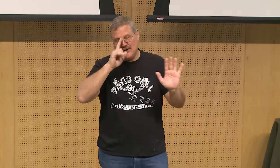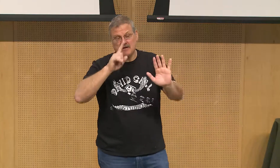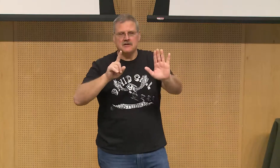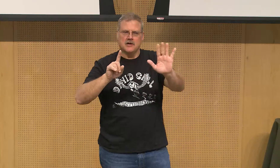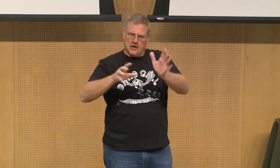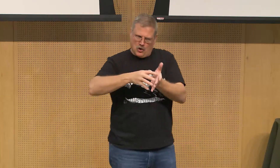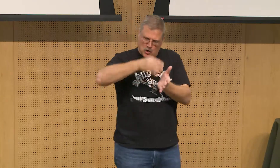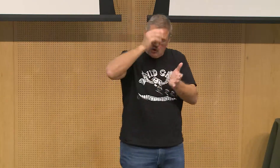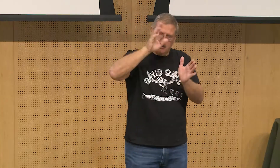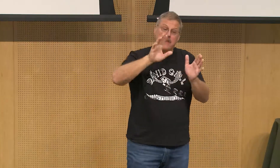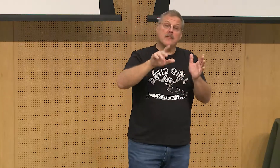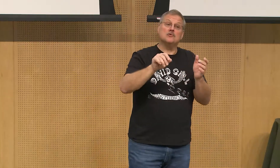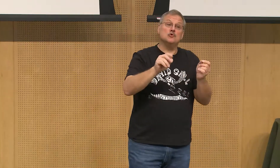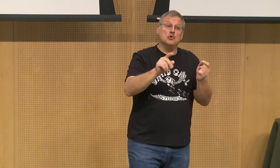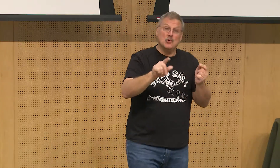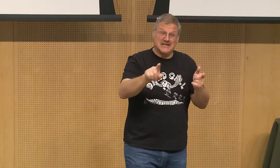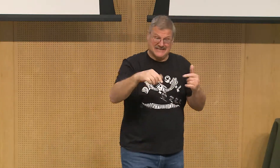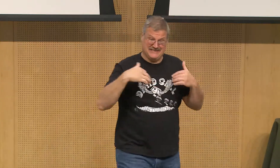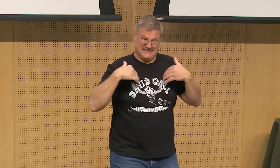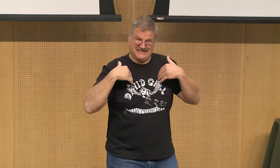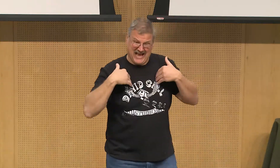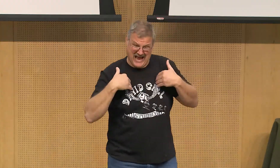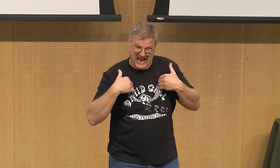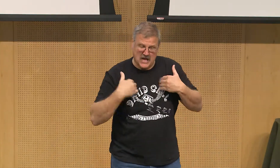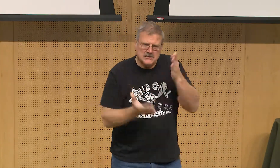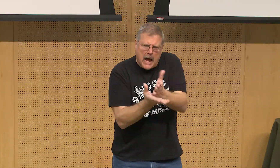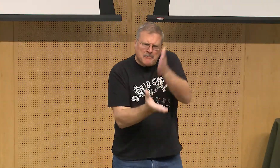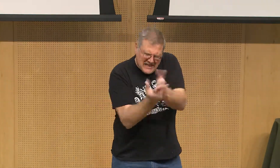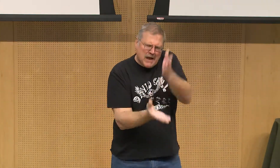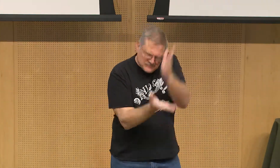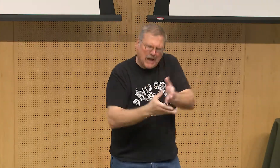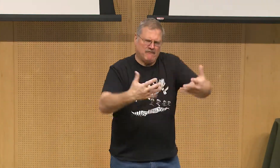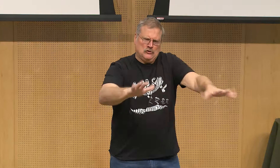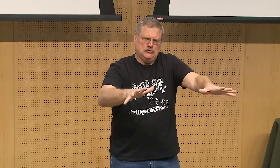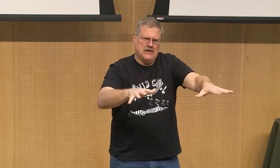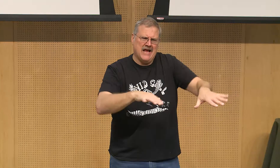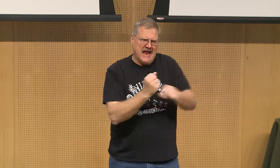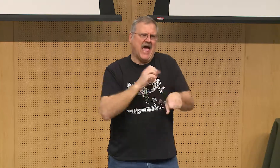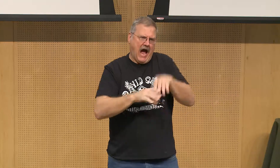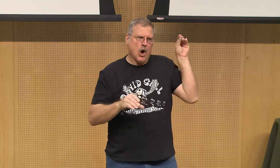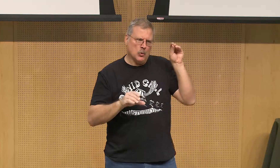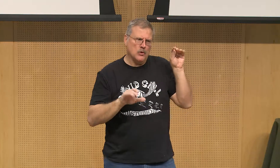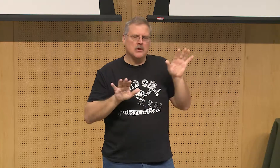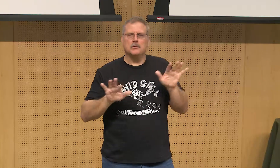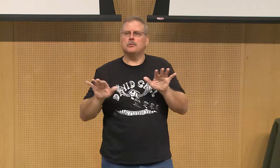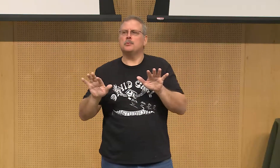have to breathe deeply, throw it away, and start all over again, but really, once you get tired,